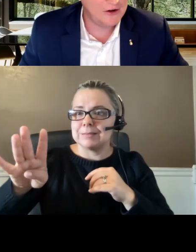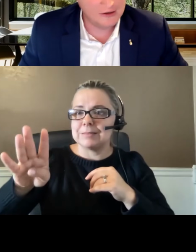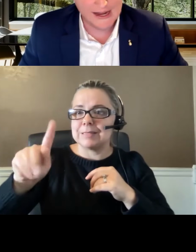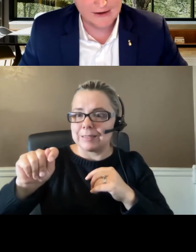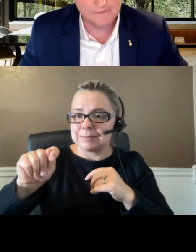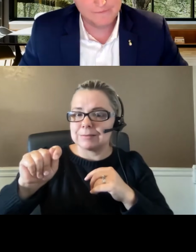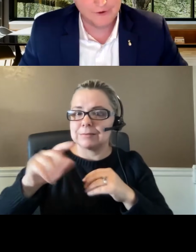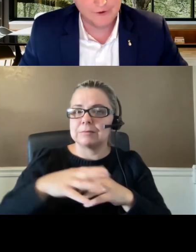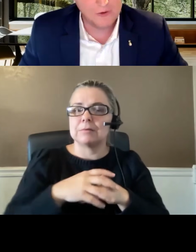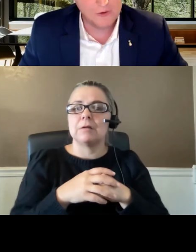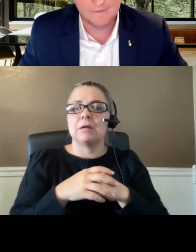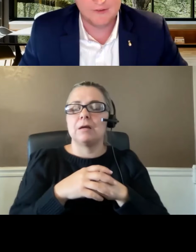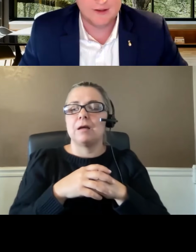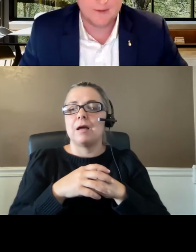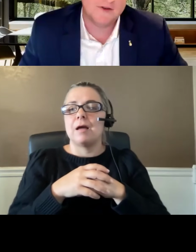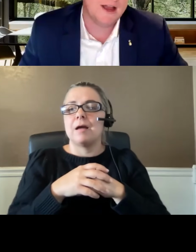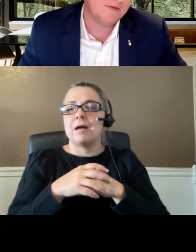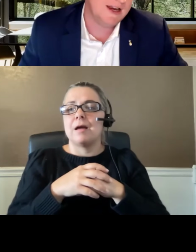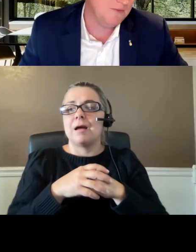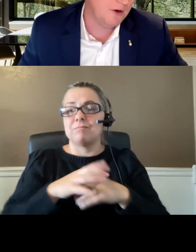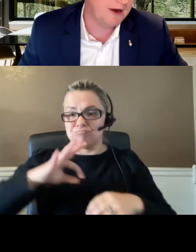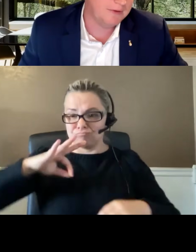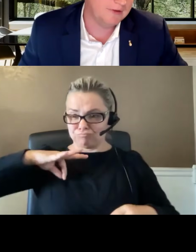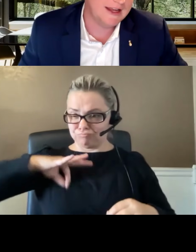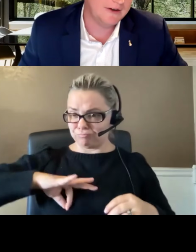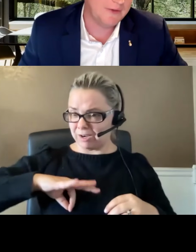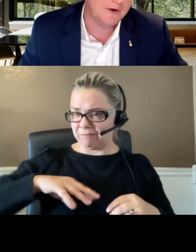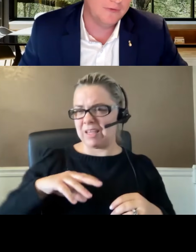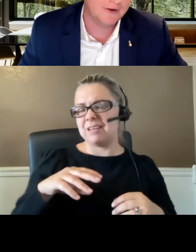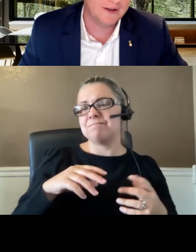a whole lot for doing it except that you're not creating more problems later down the road for